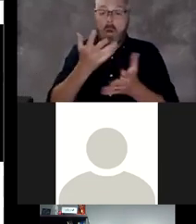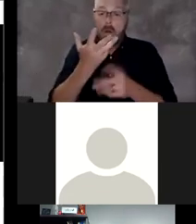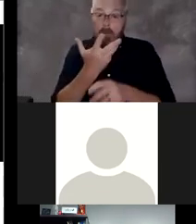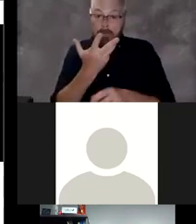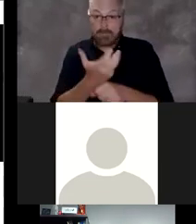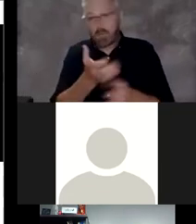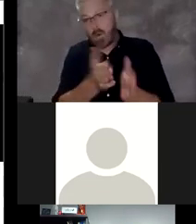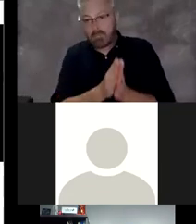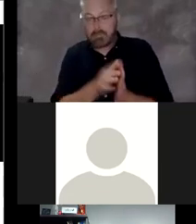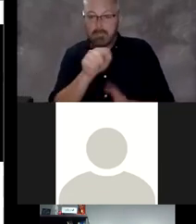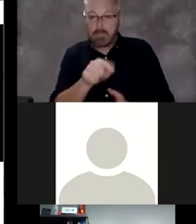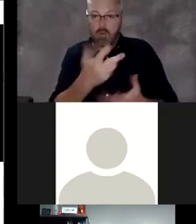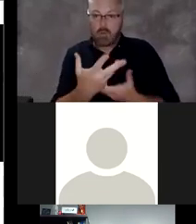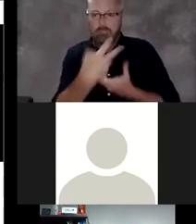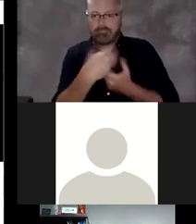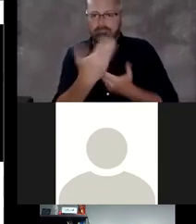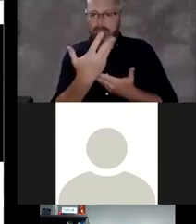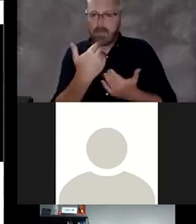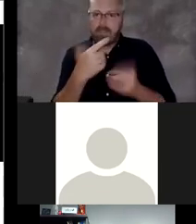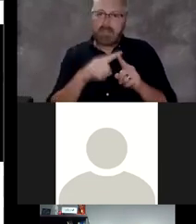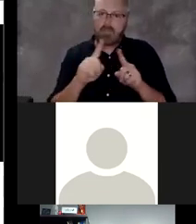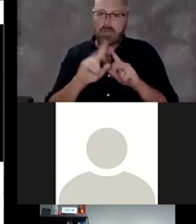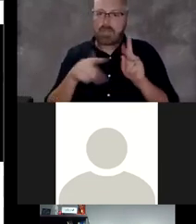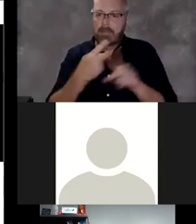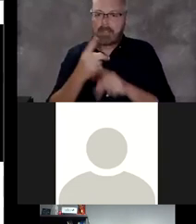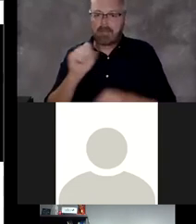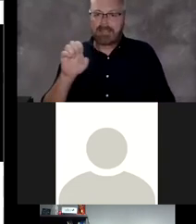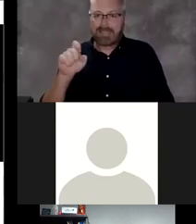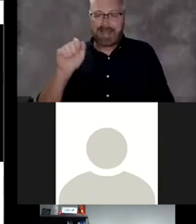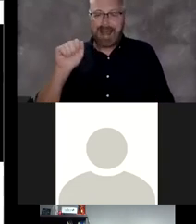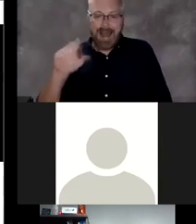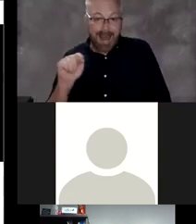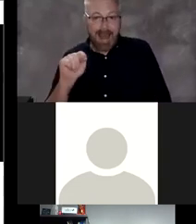THE VARIOUS SEX ACTS. THIS WOULD APPLY WHEN THOSE SEX